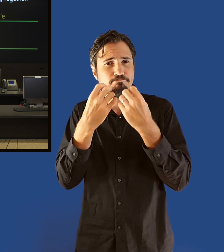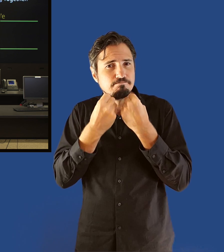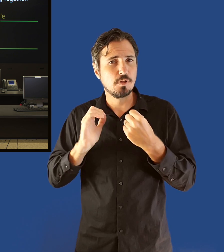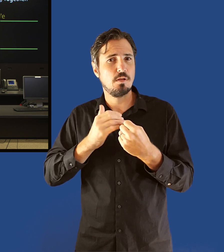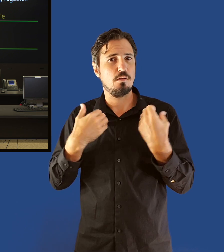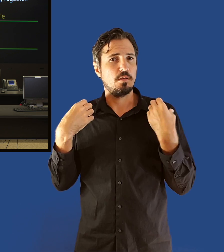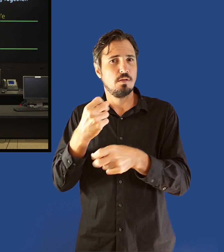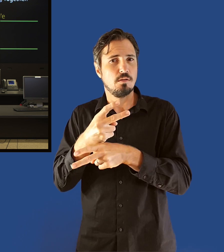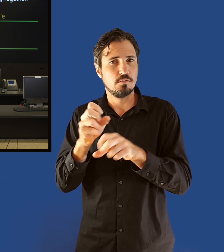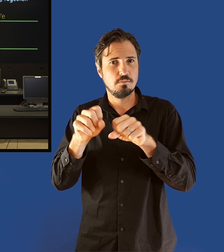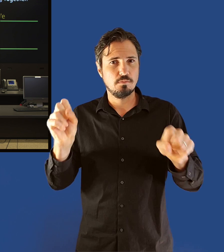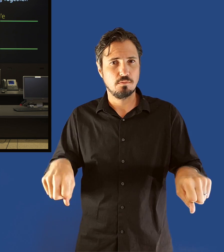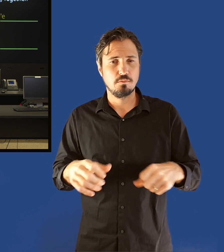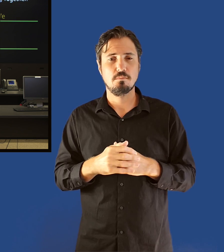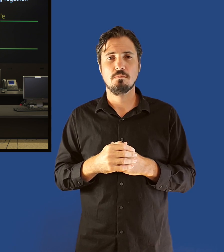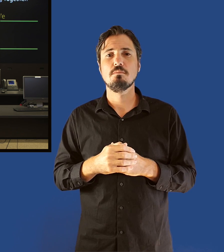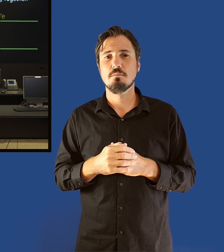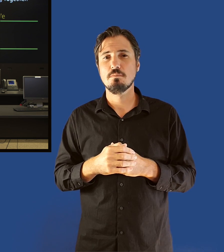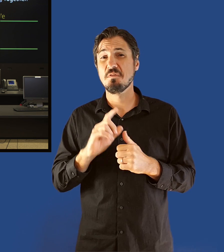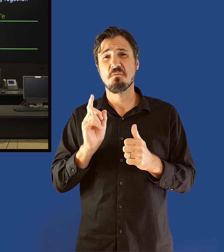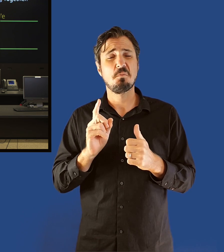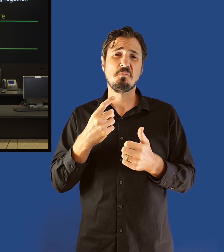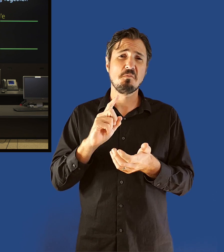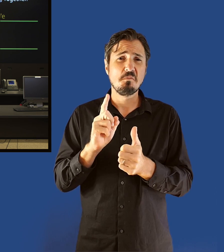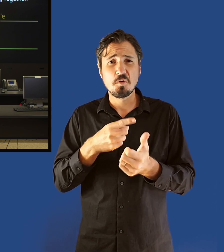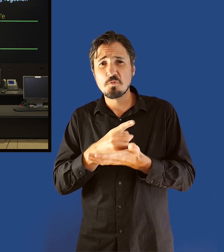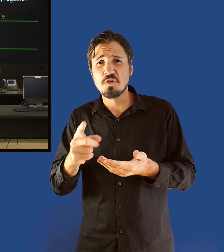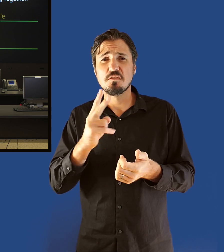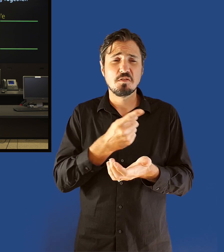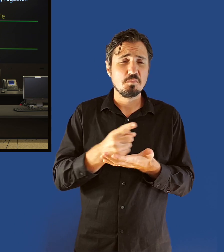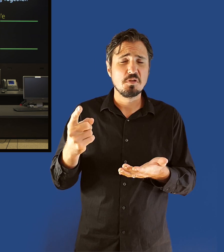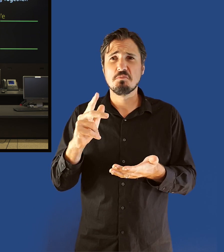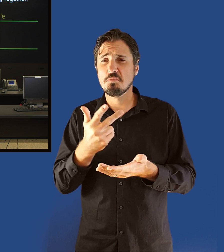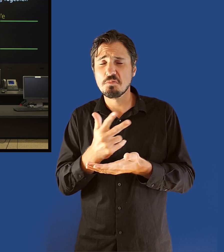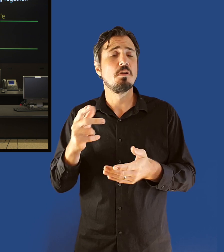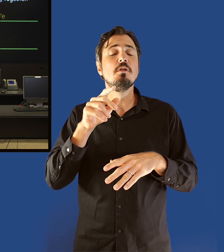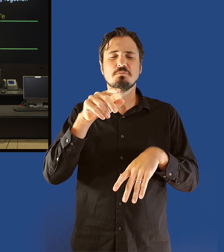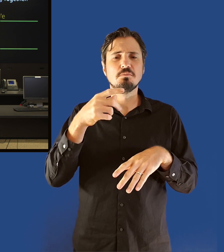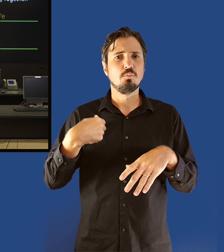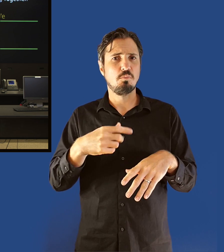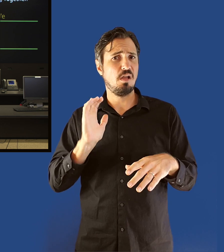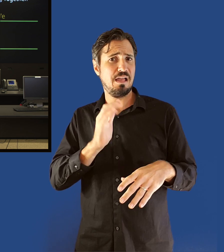During the first several weeks of the COVID-19 crisis, our officers were focused on compliance and enforcement efforts.